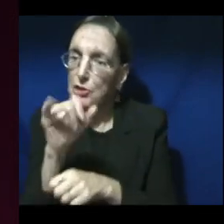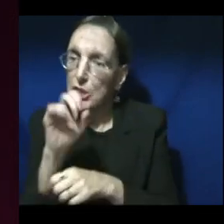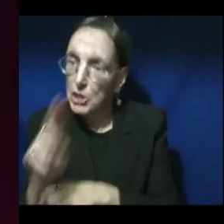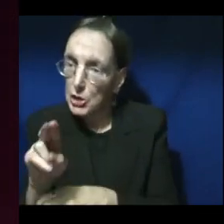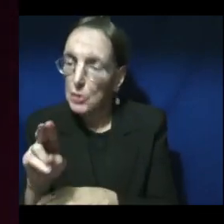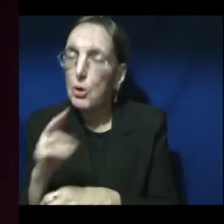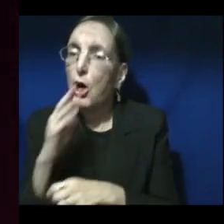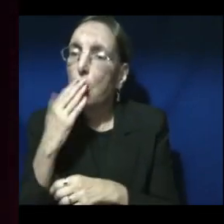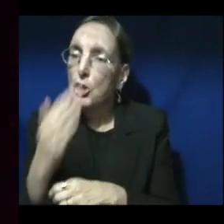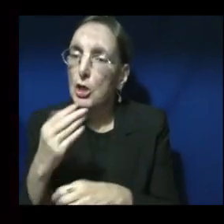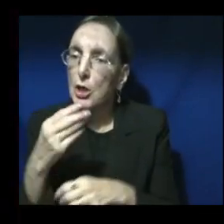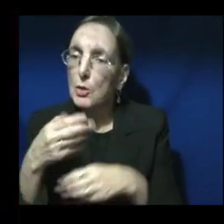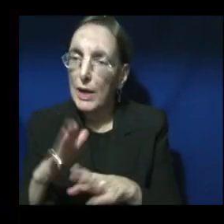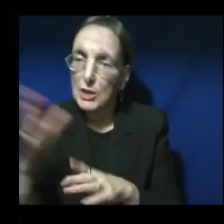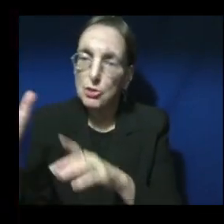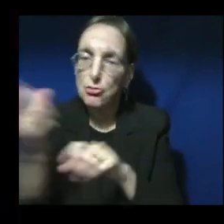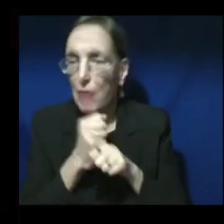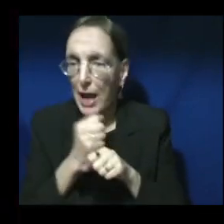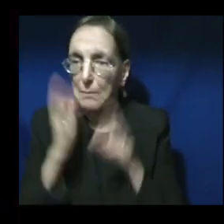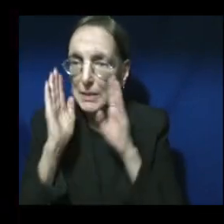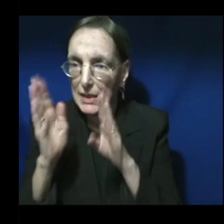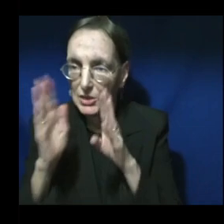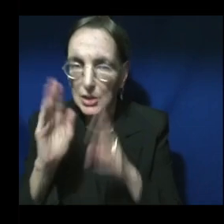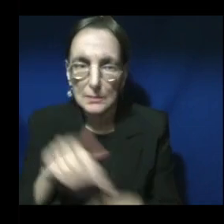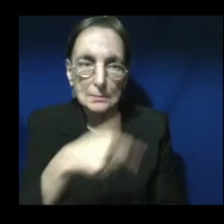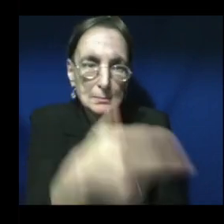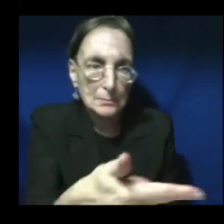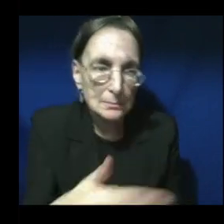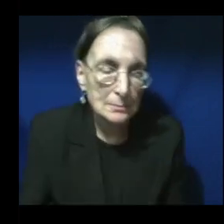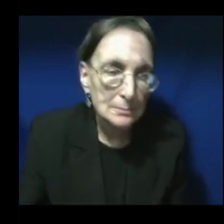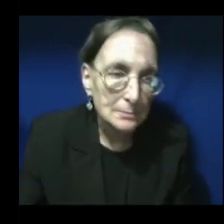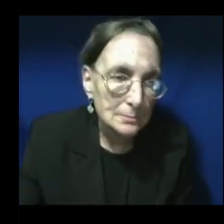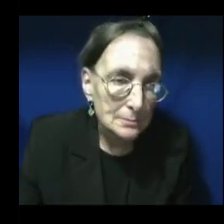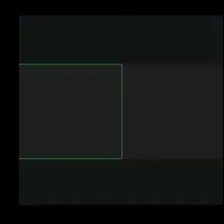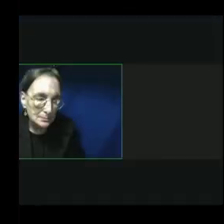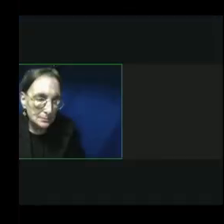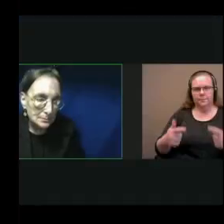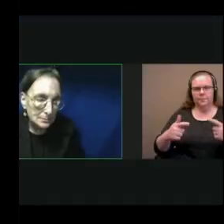But building on this work, right? We analyze a different type of content. We also analyze